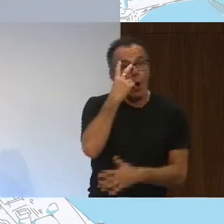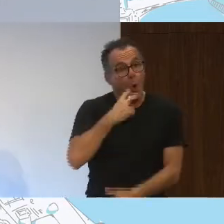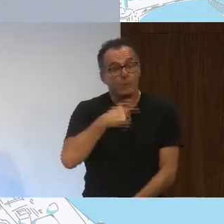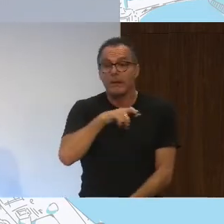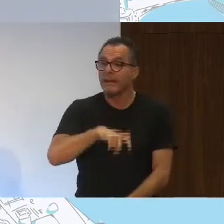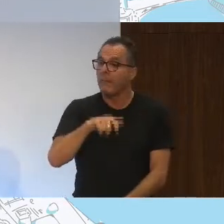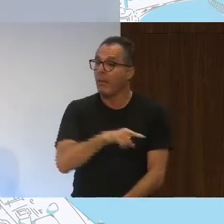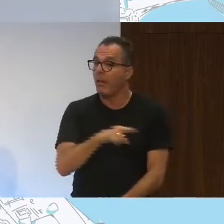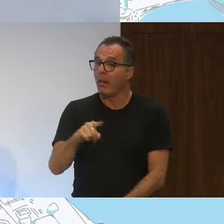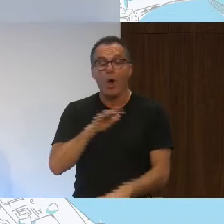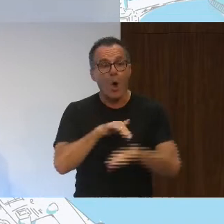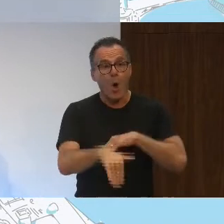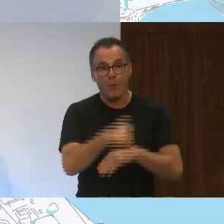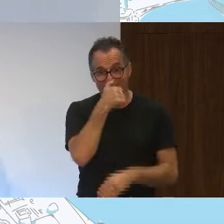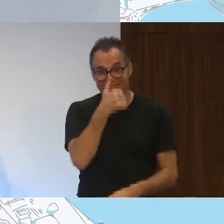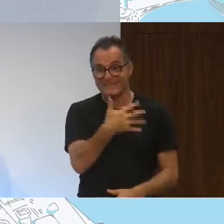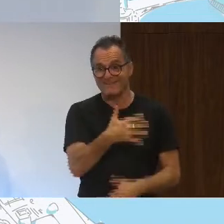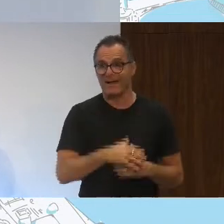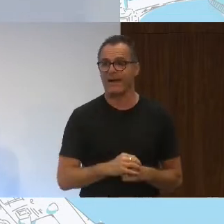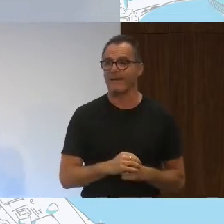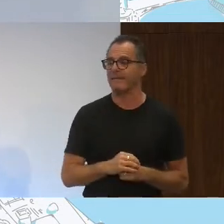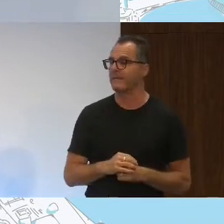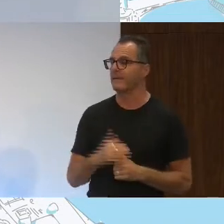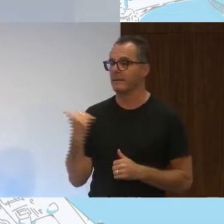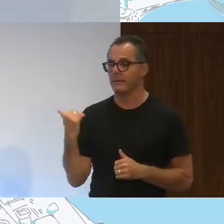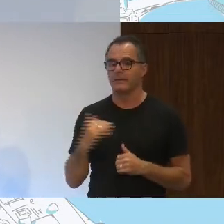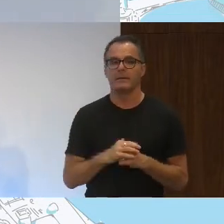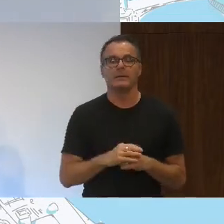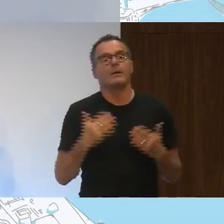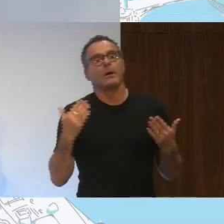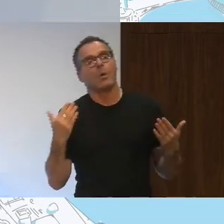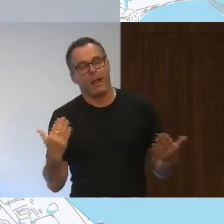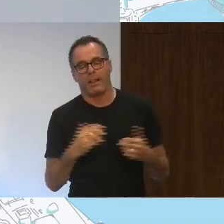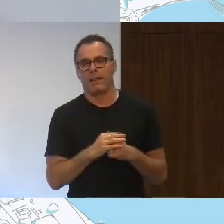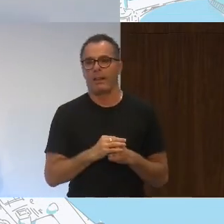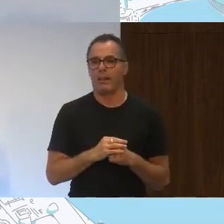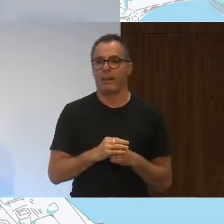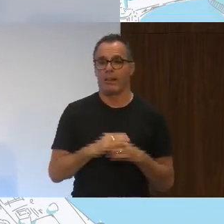for those over 65? Well, in terms of I mean, Botox is definitely safe.